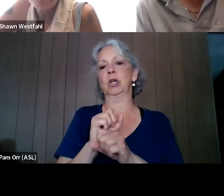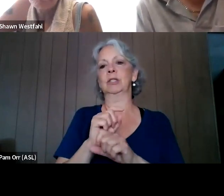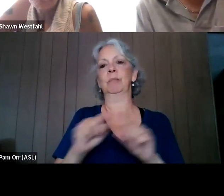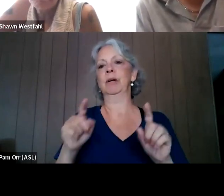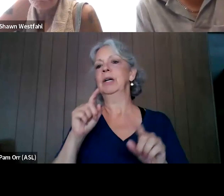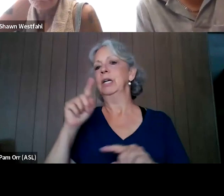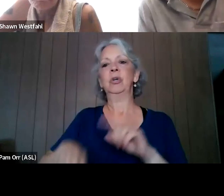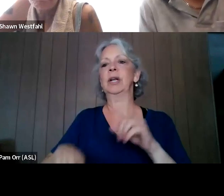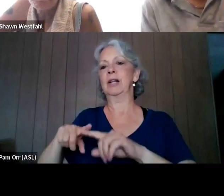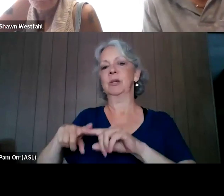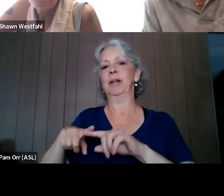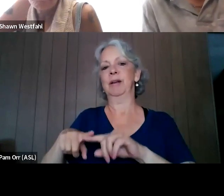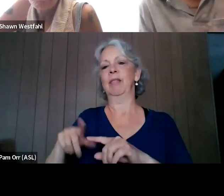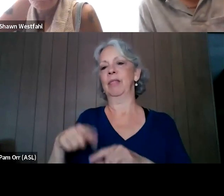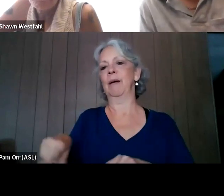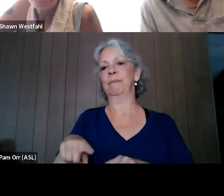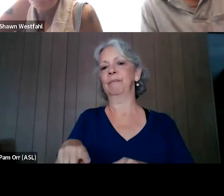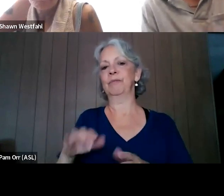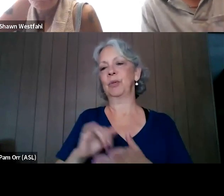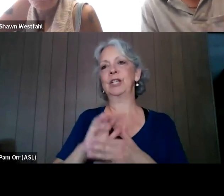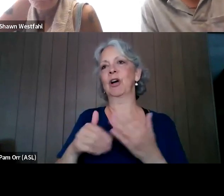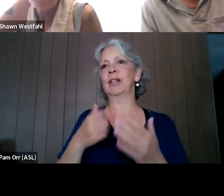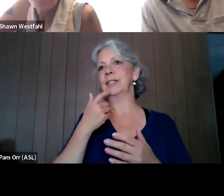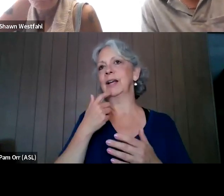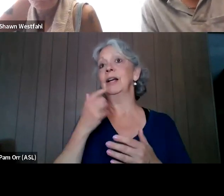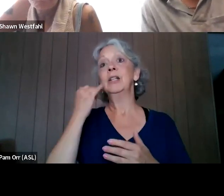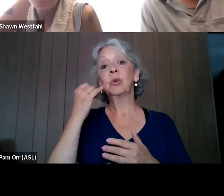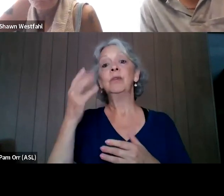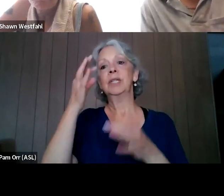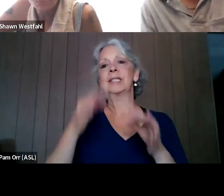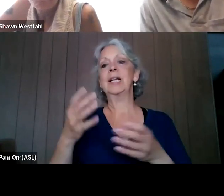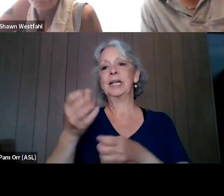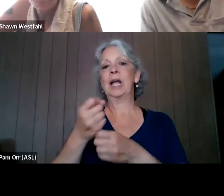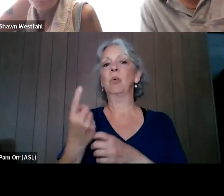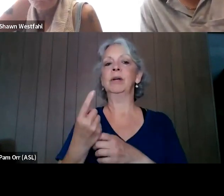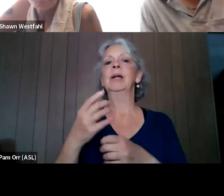and that's all I'll say on that. So if you get one, get a good quality one, but don't rely on them.